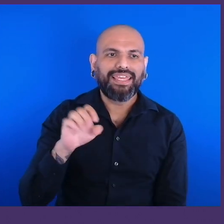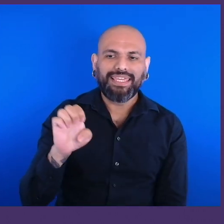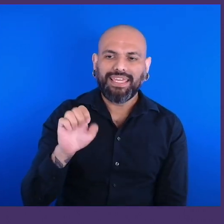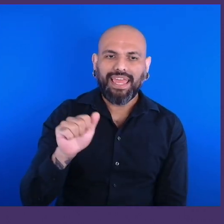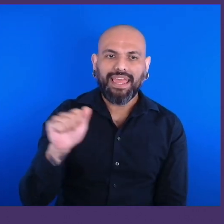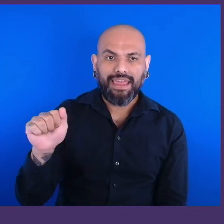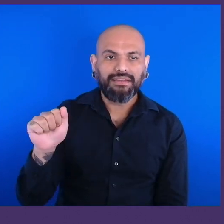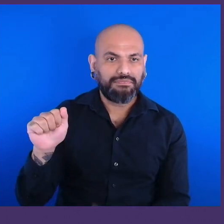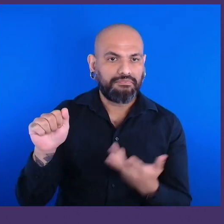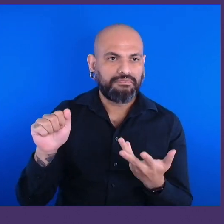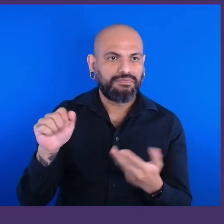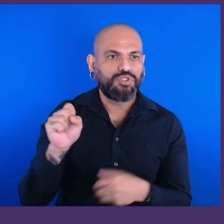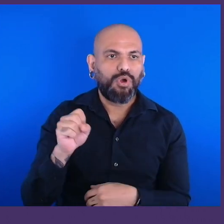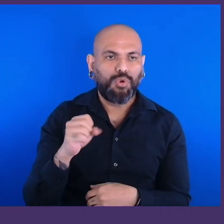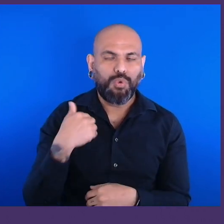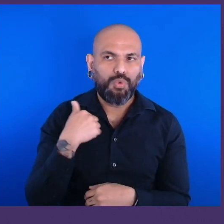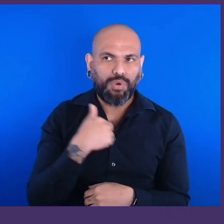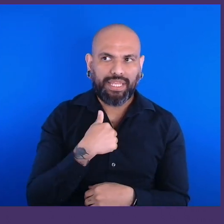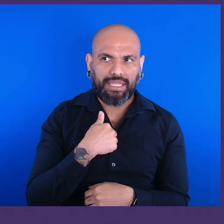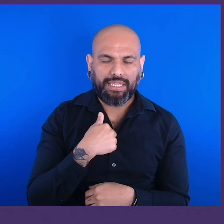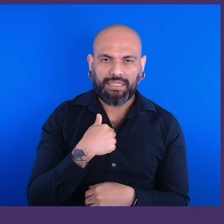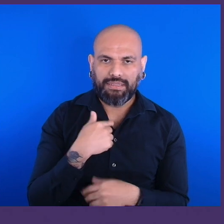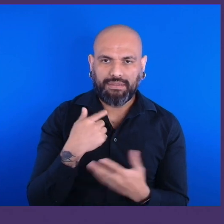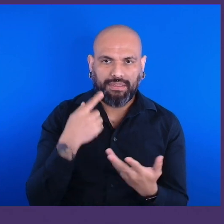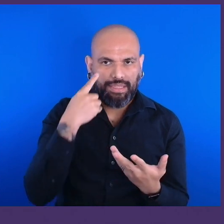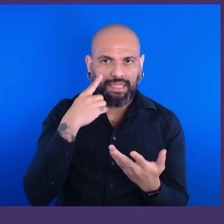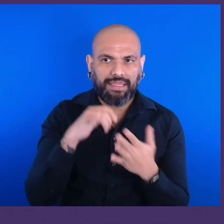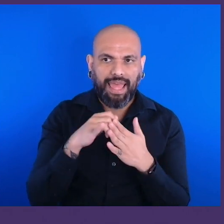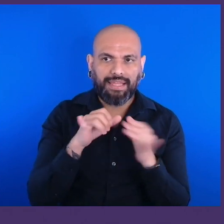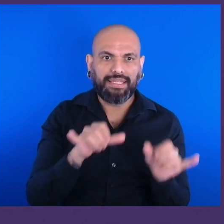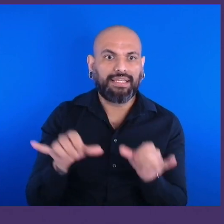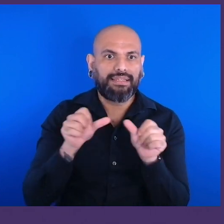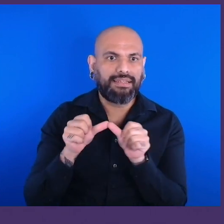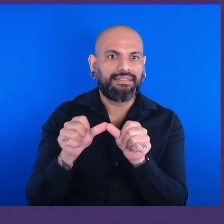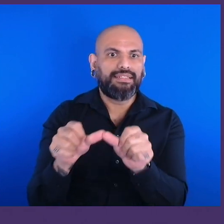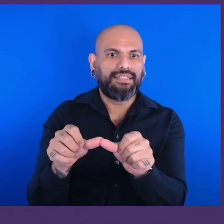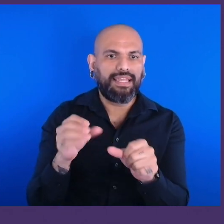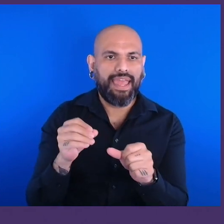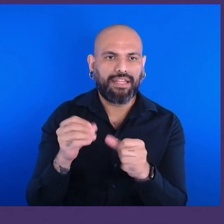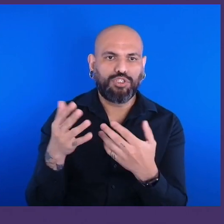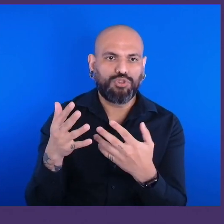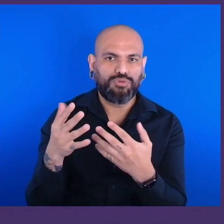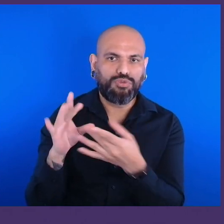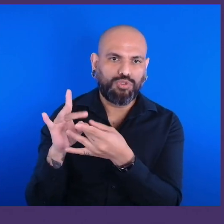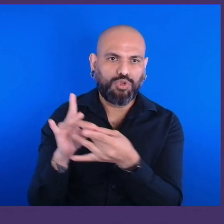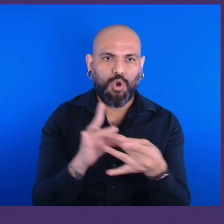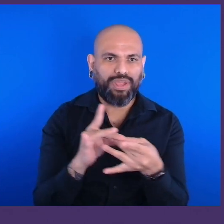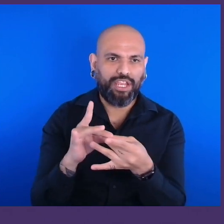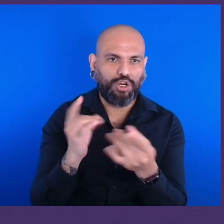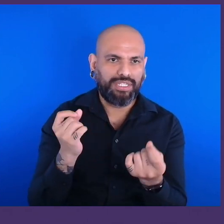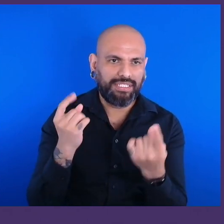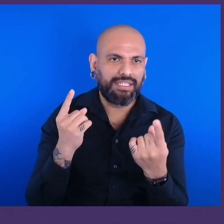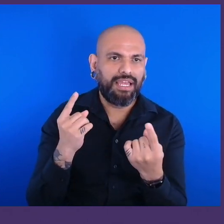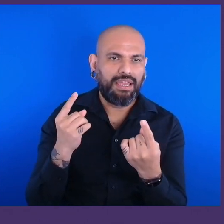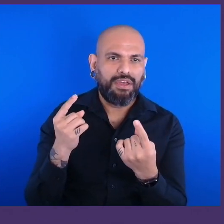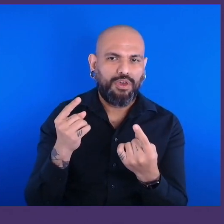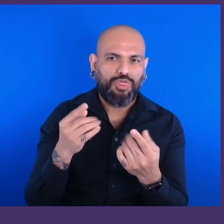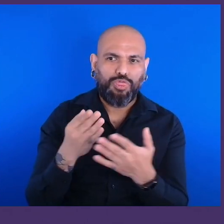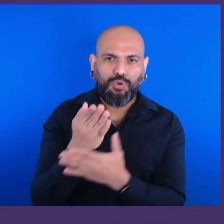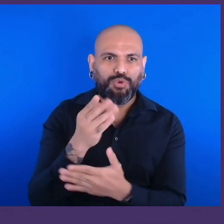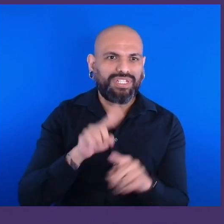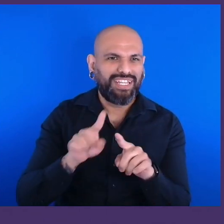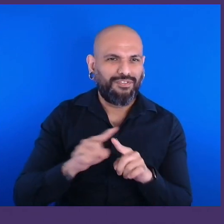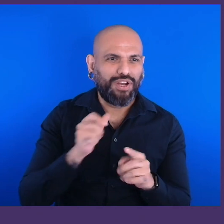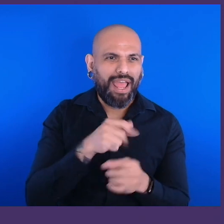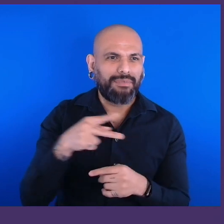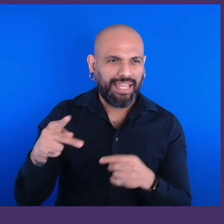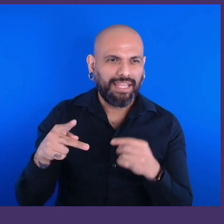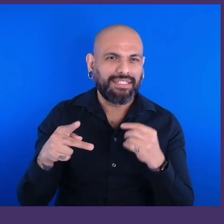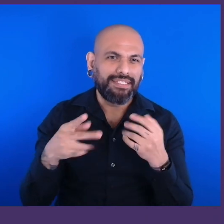that consistency and coherence across applications and sectors